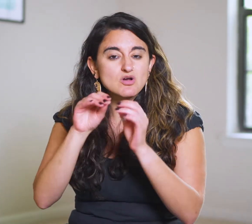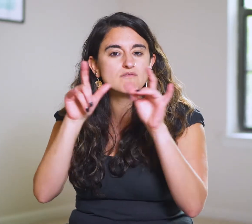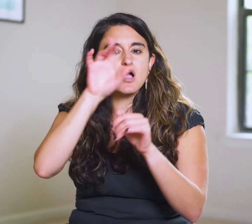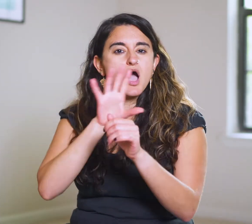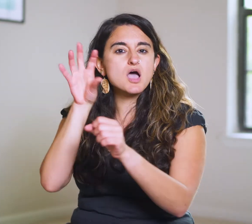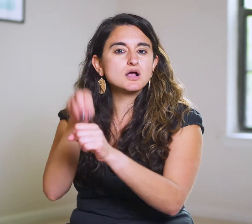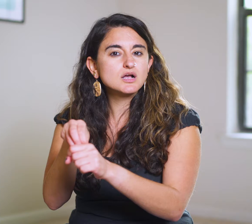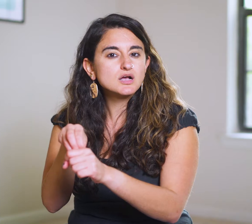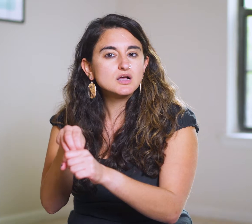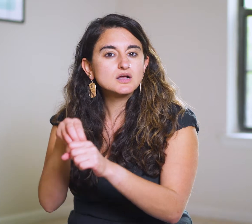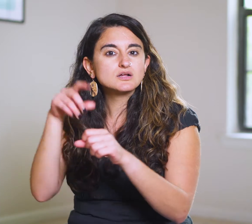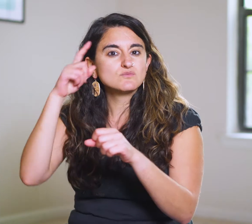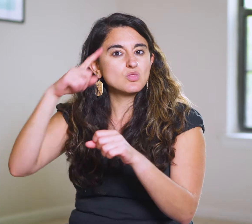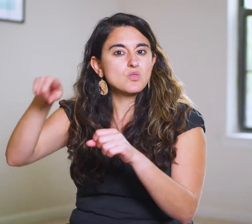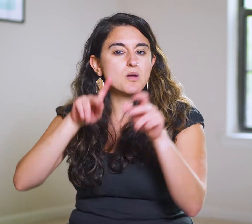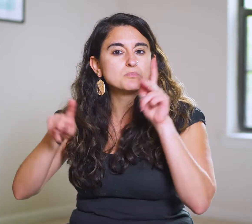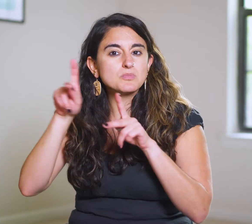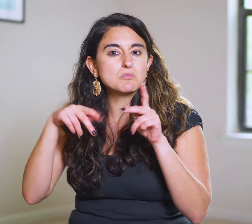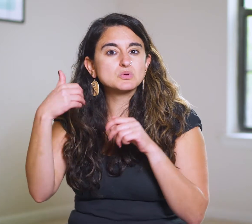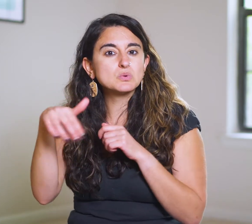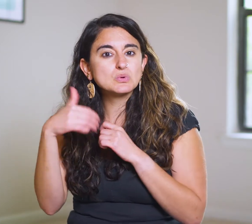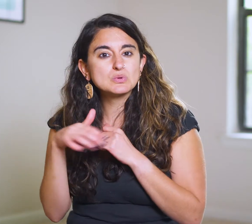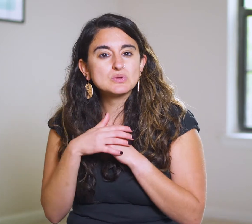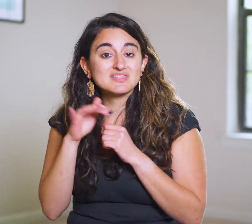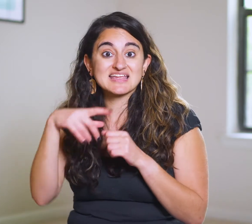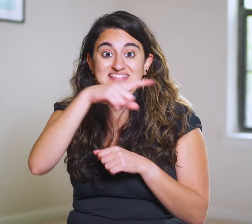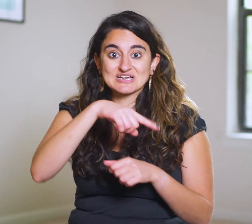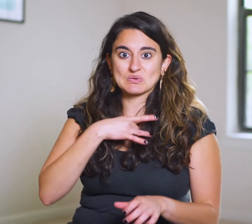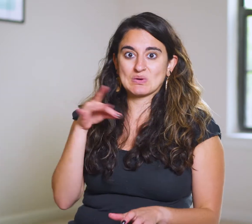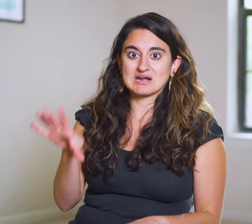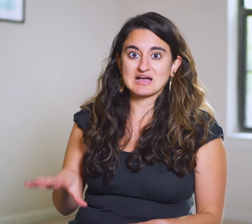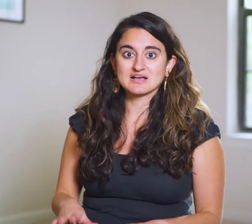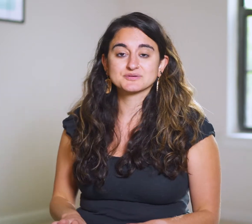God is working on behalf of these returned exiles they don’t like.